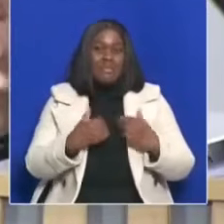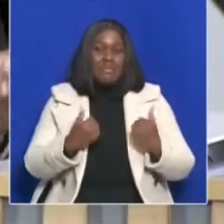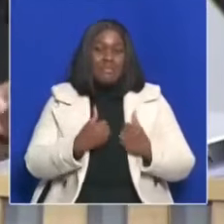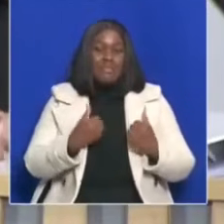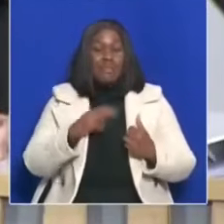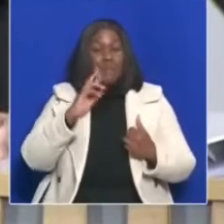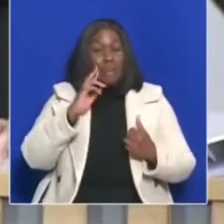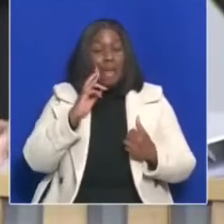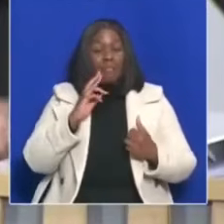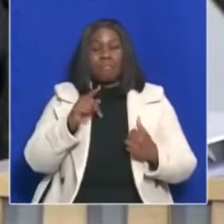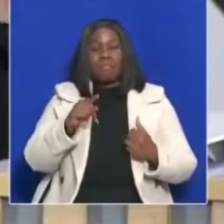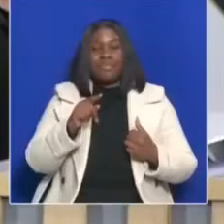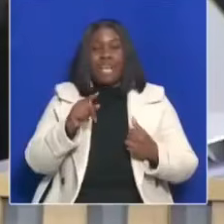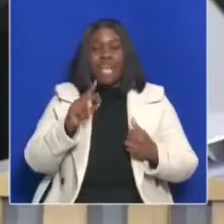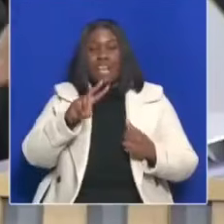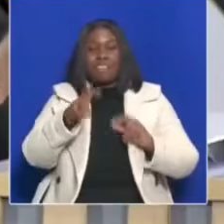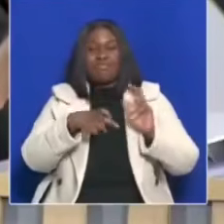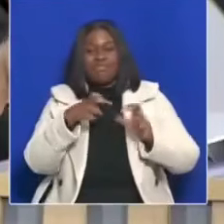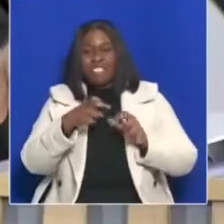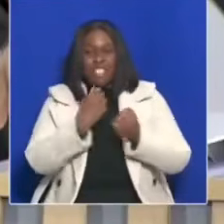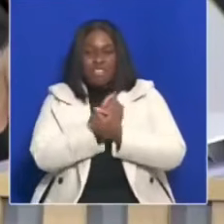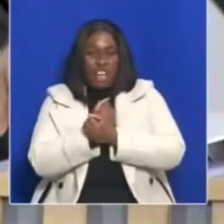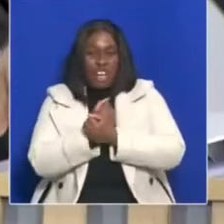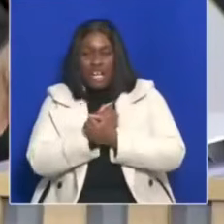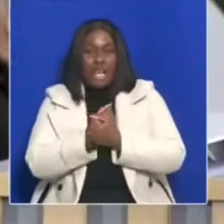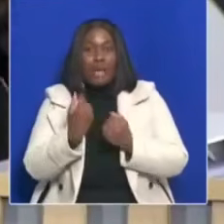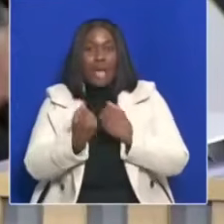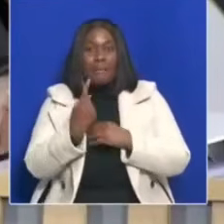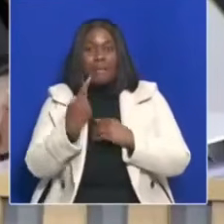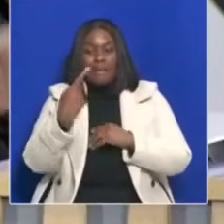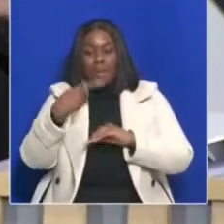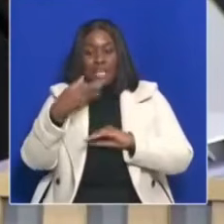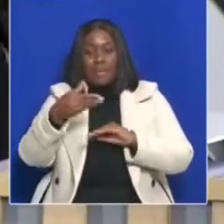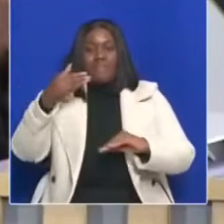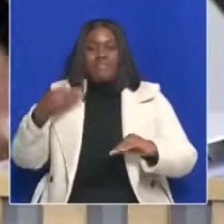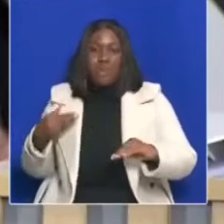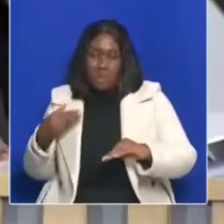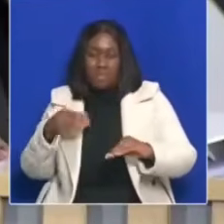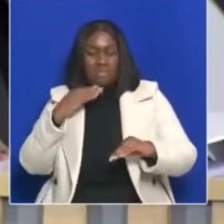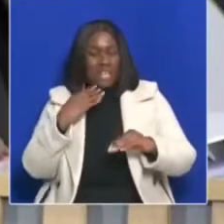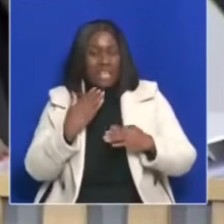and then they receive there so there is a docket open on that date when the cash in transit take